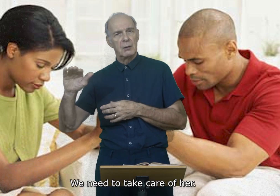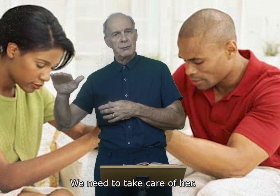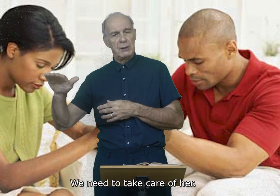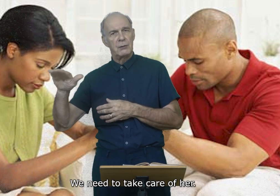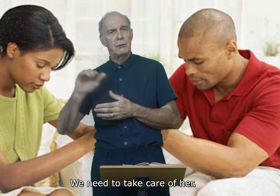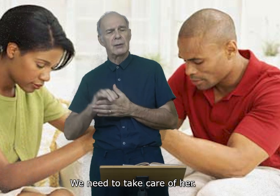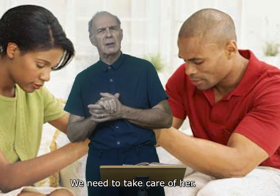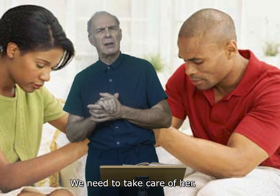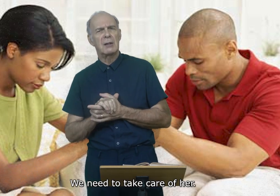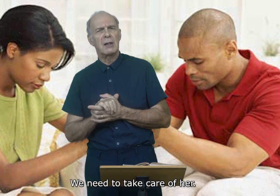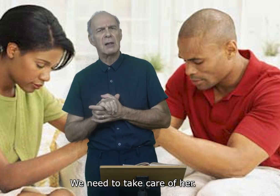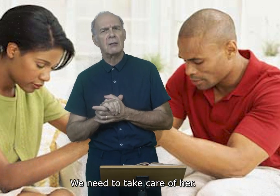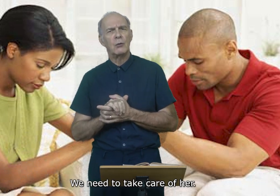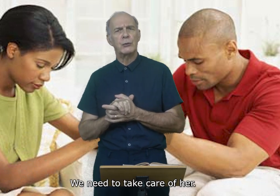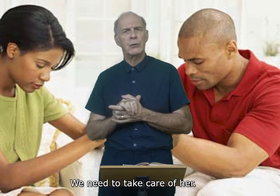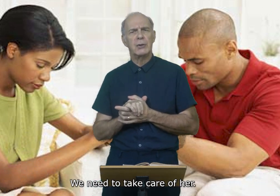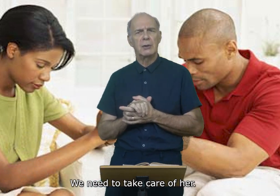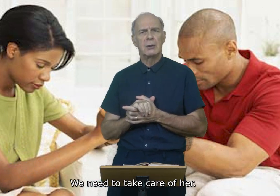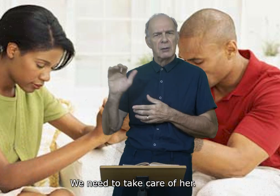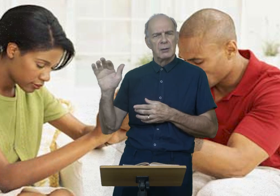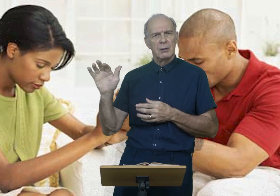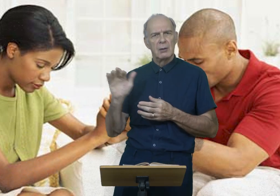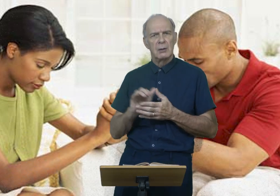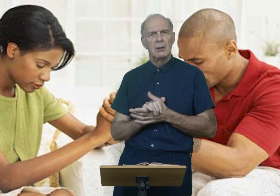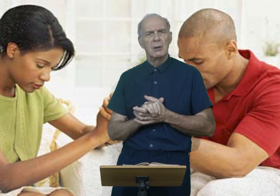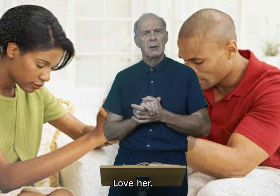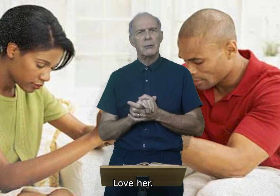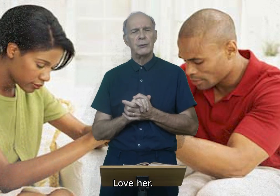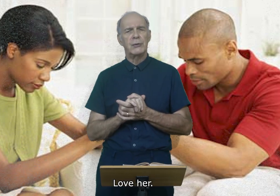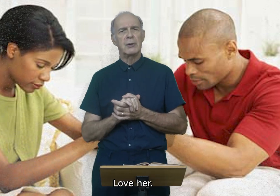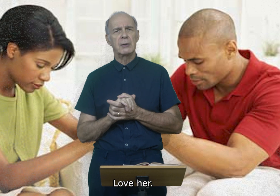We need to take care of her. Love her.